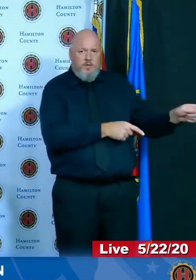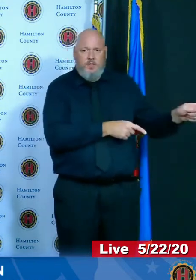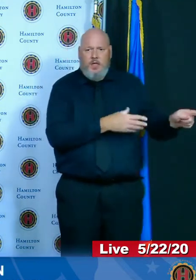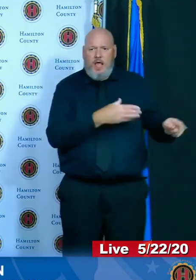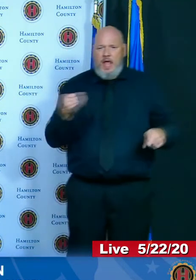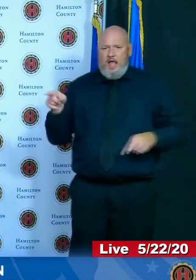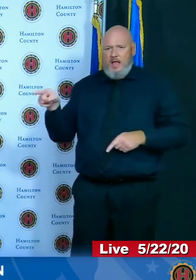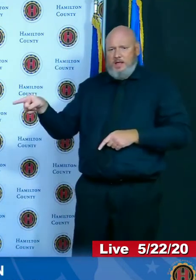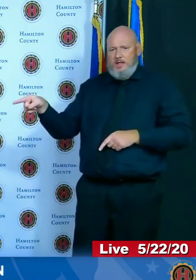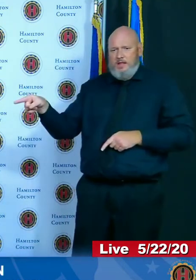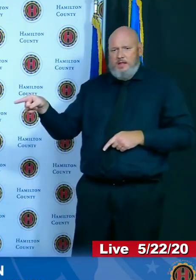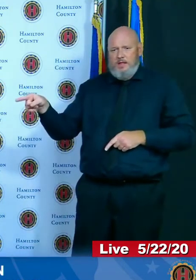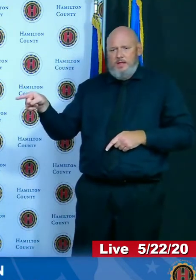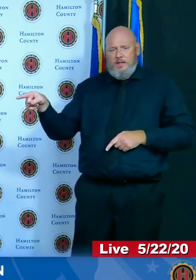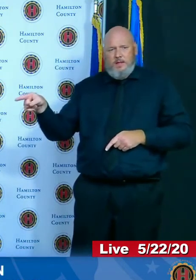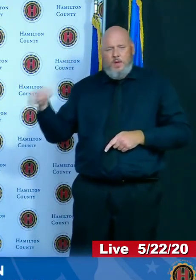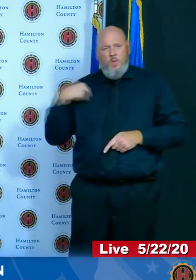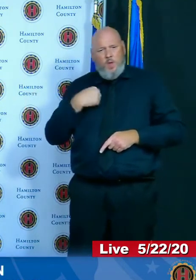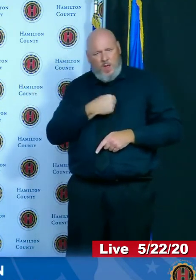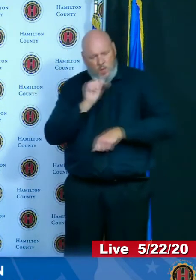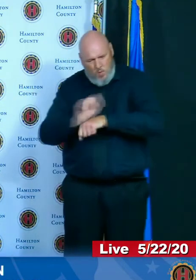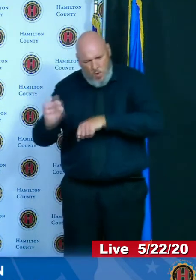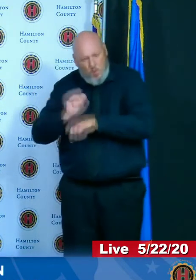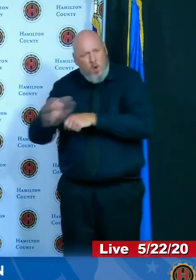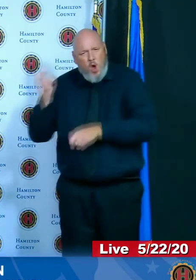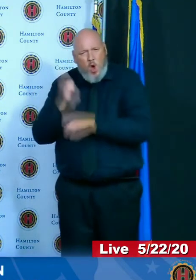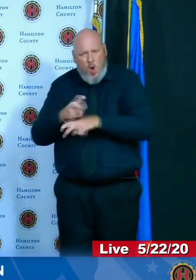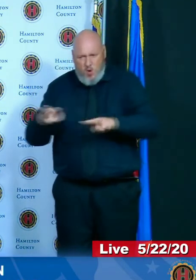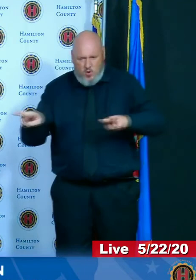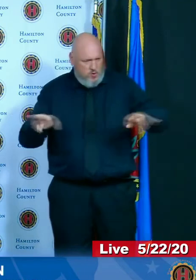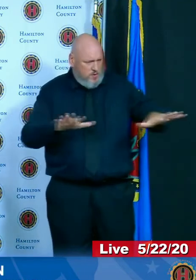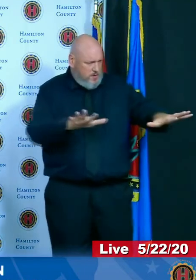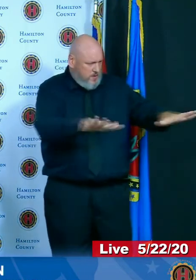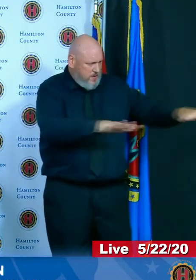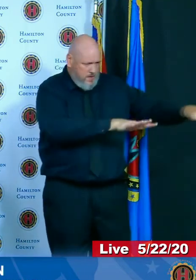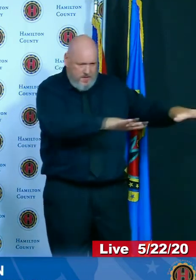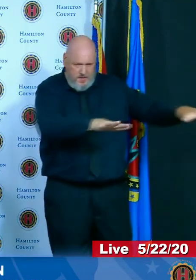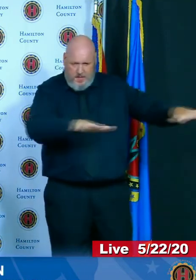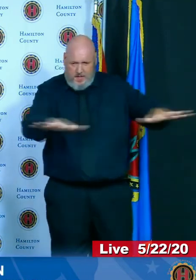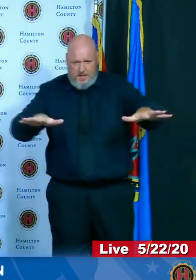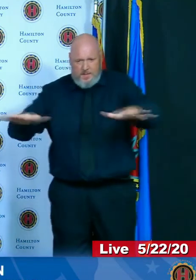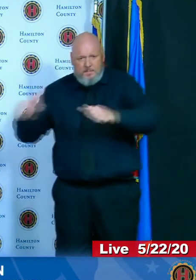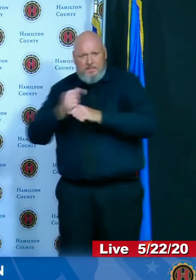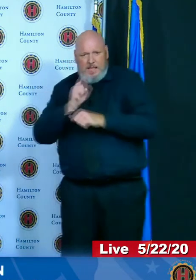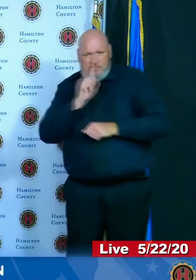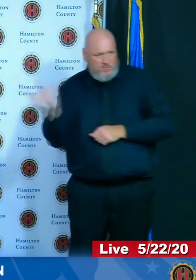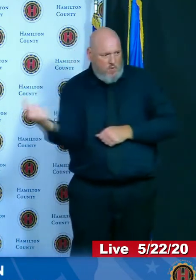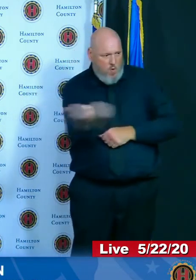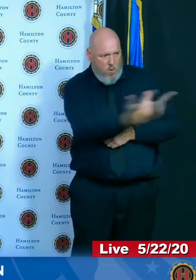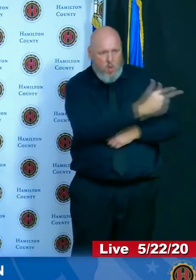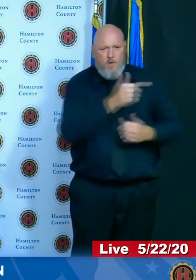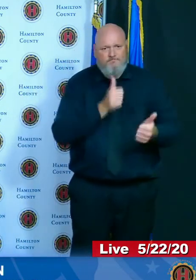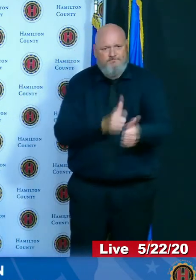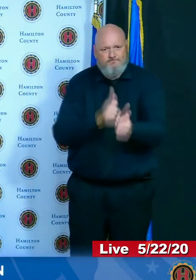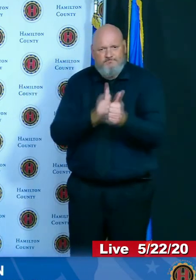on top of it and I do encourage as you have questions to visit those two websites I shared moments ago Commissioner Driehaus